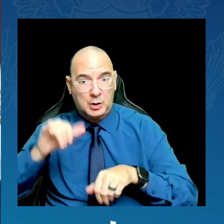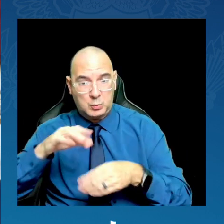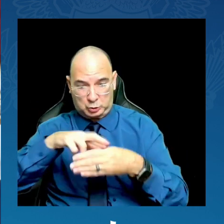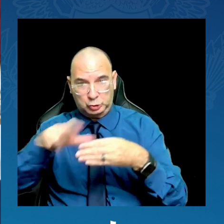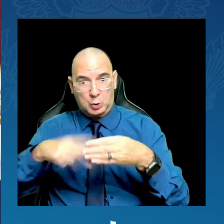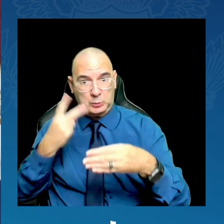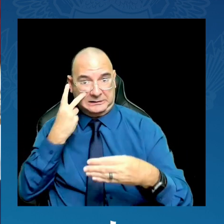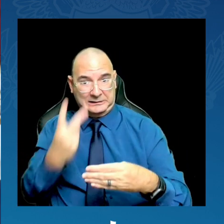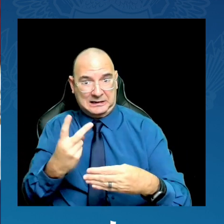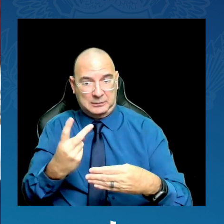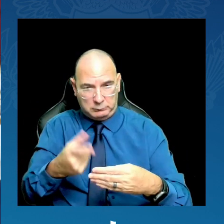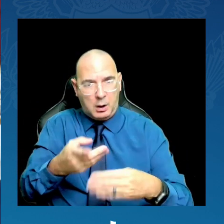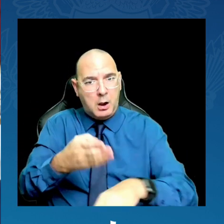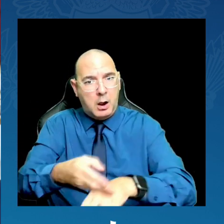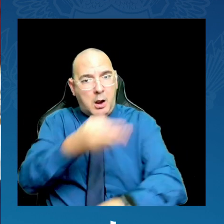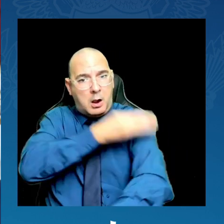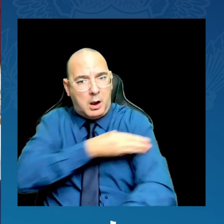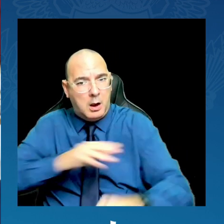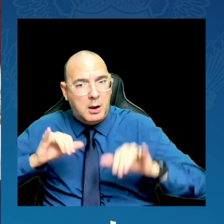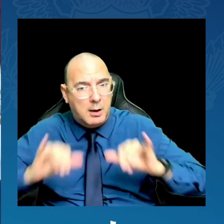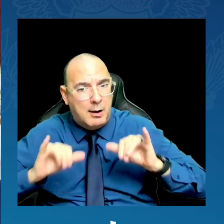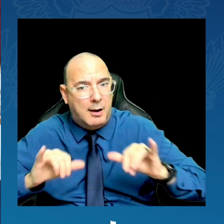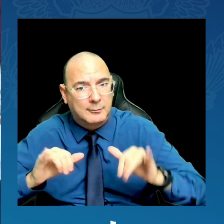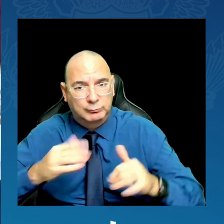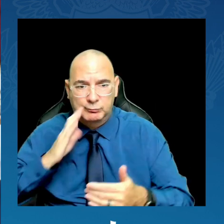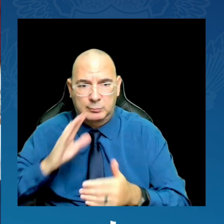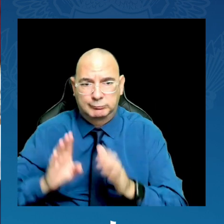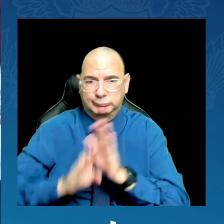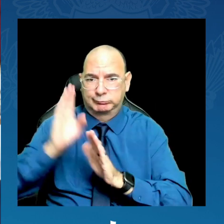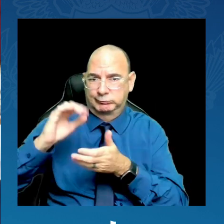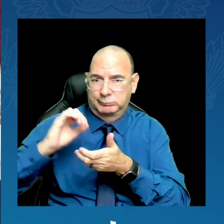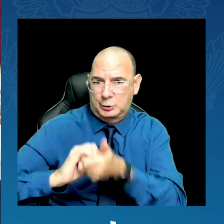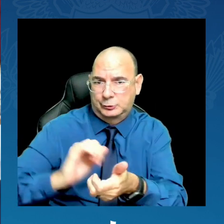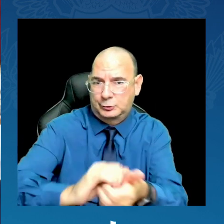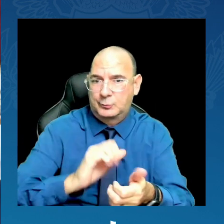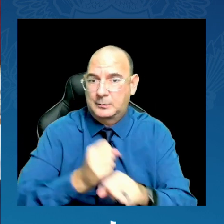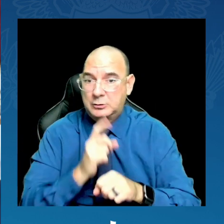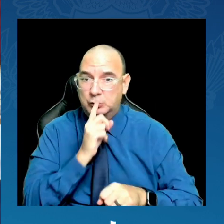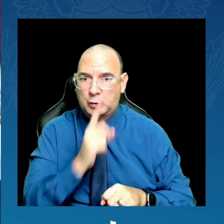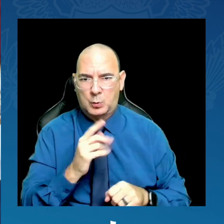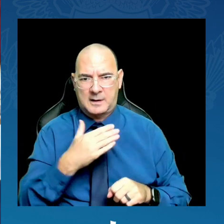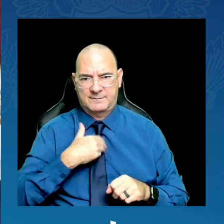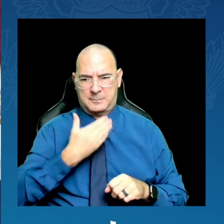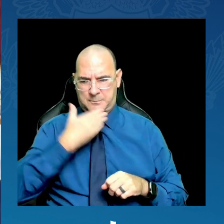and ensure that we will have a better developed, diverse space workforce.